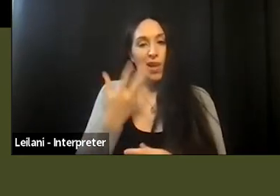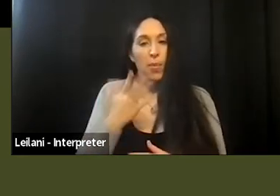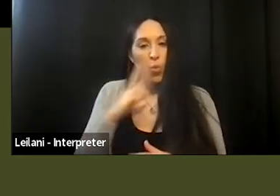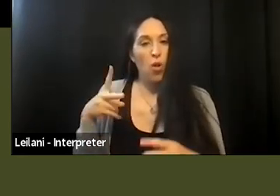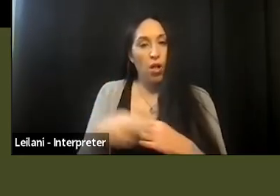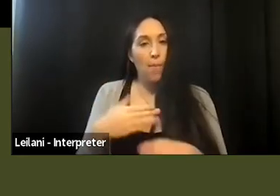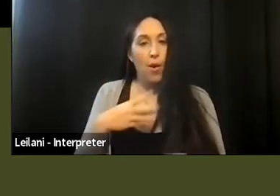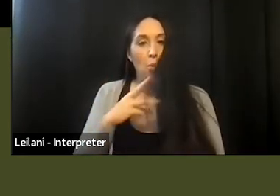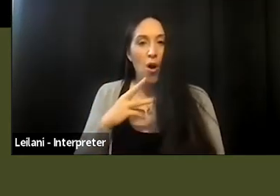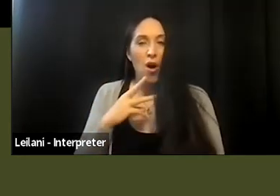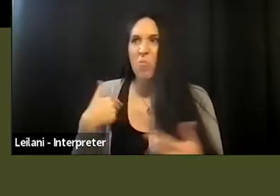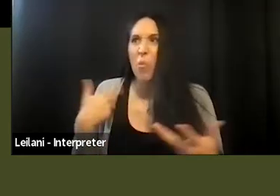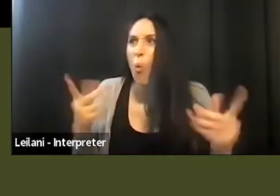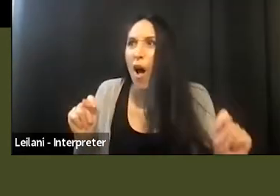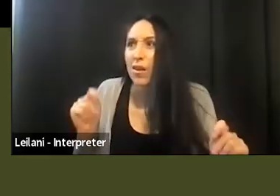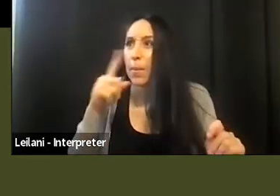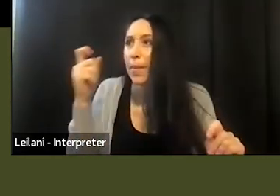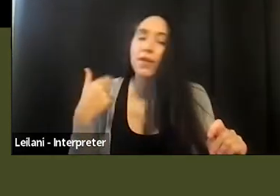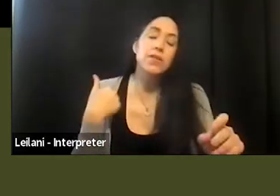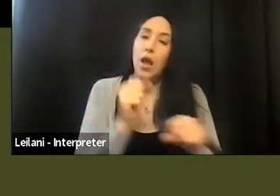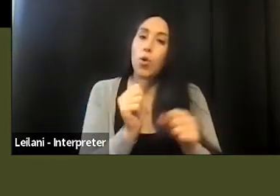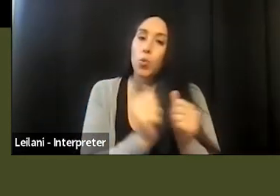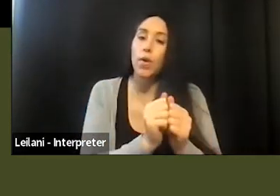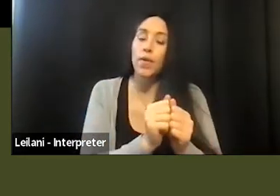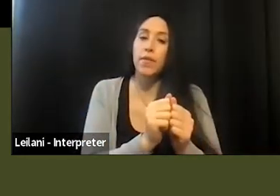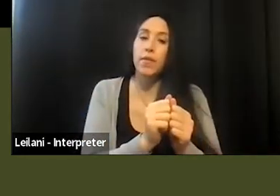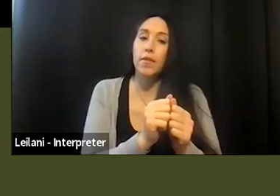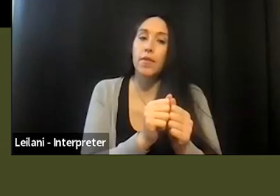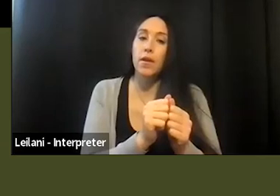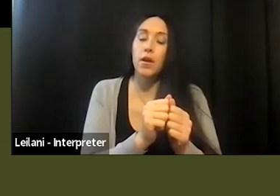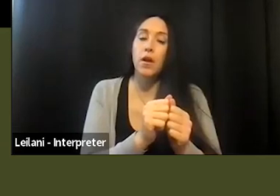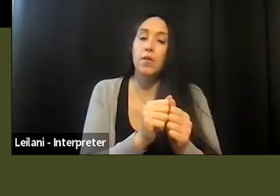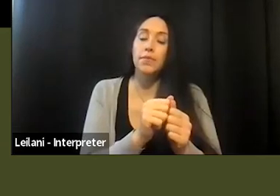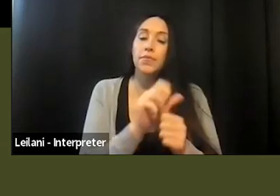Because I had worked with the social services department to help me to resolve that and it still wasn't.